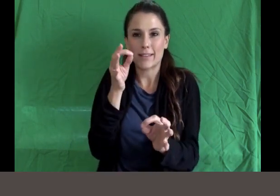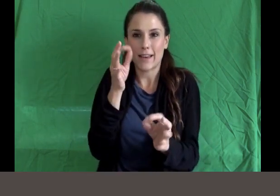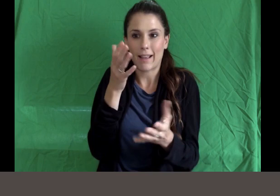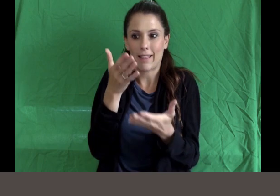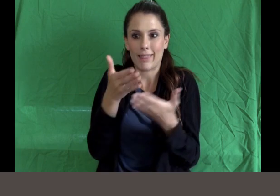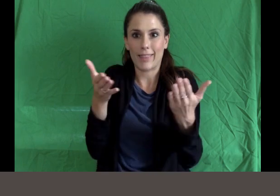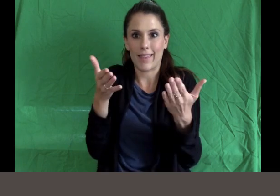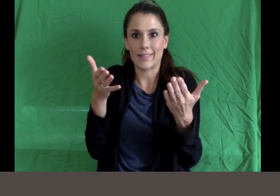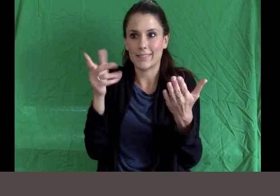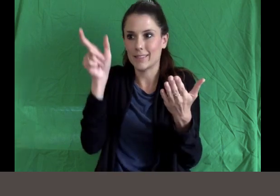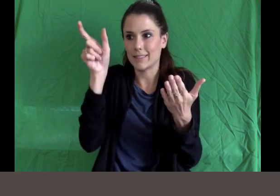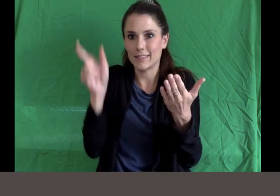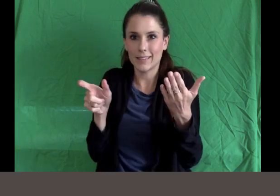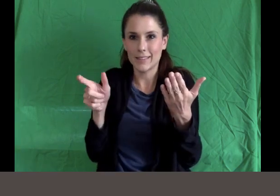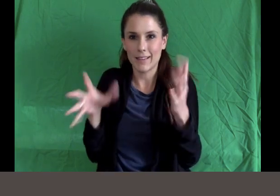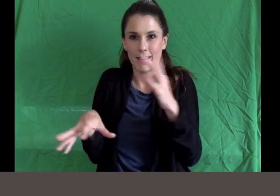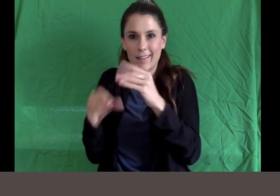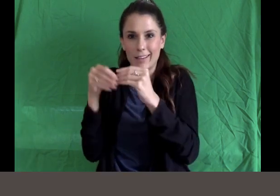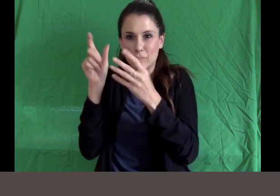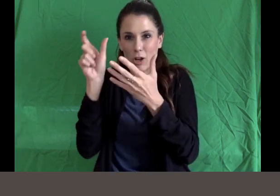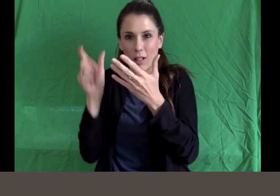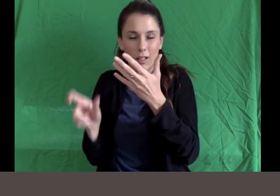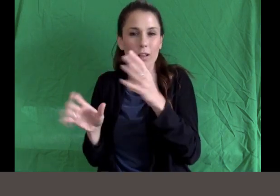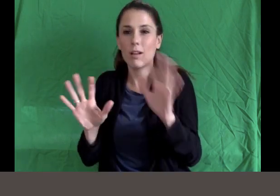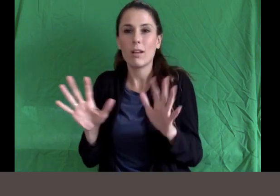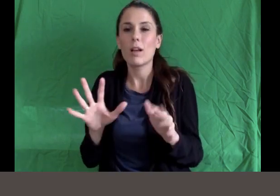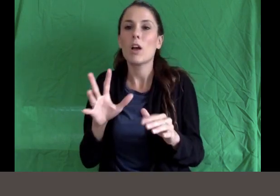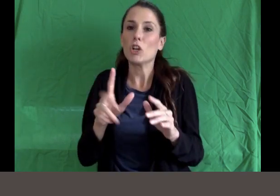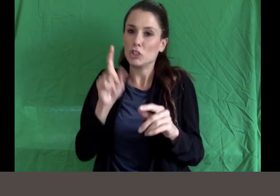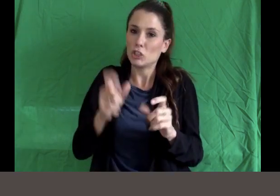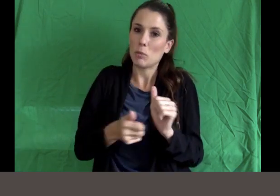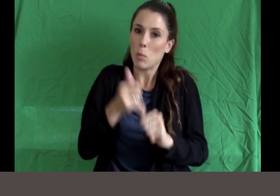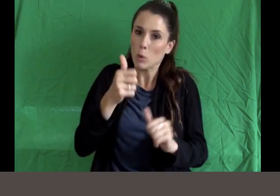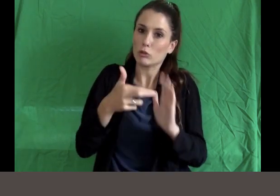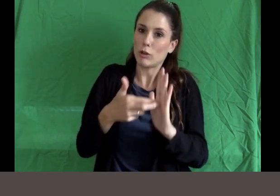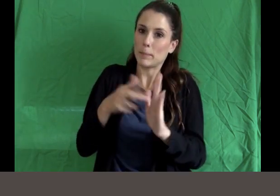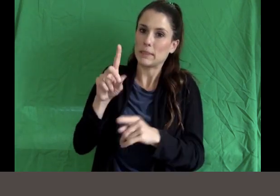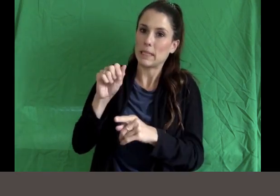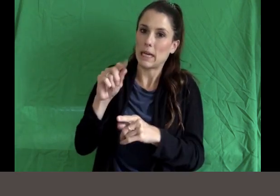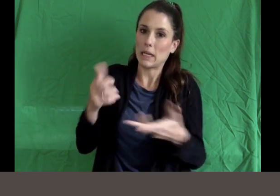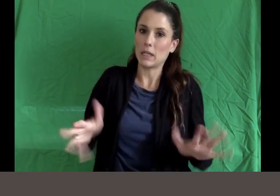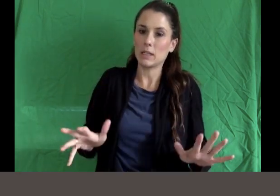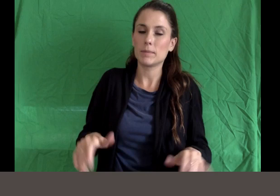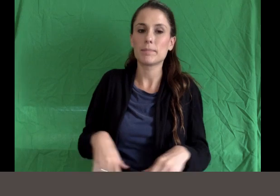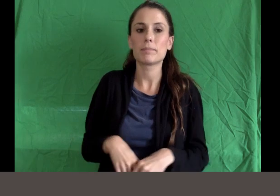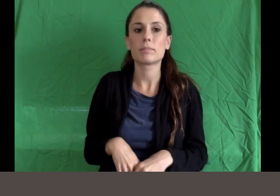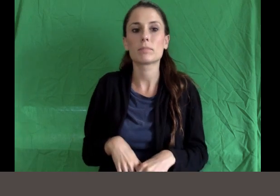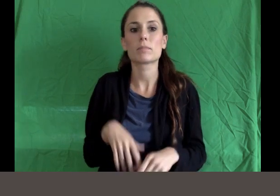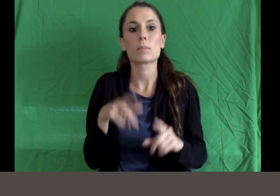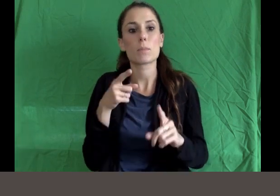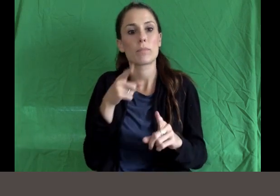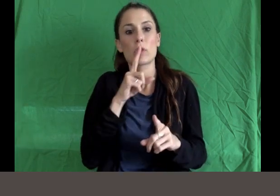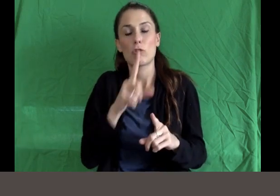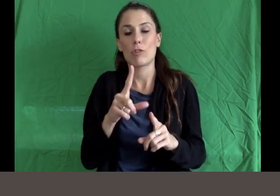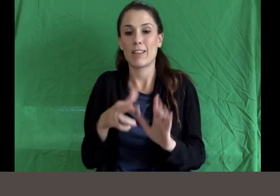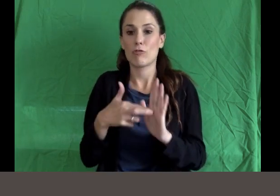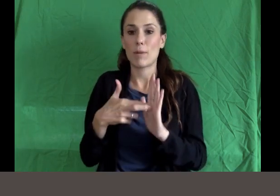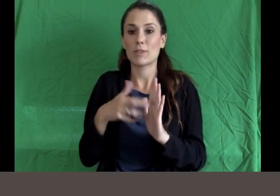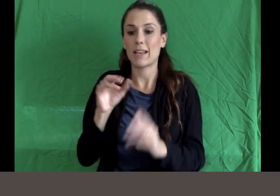And so the last thing that I love from Edward Tufte is minimalism in data visualization